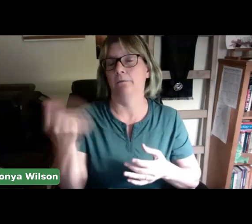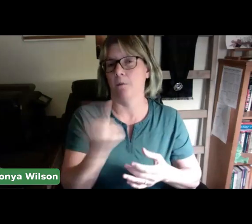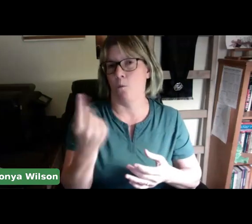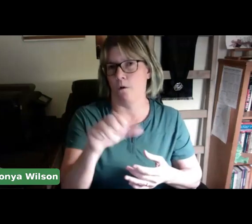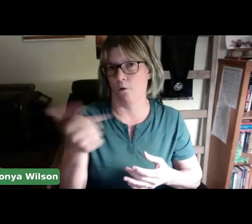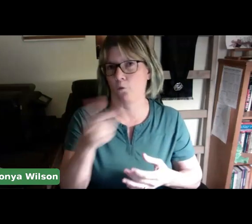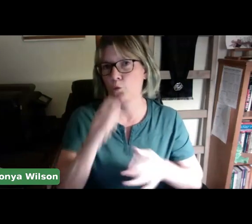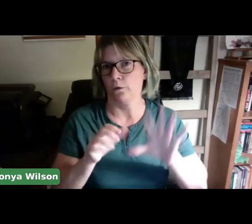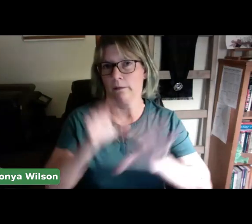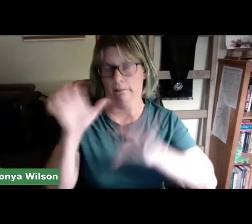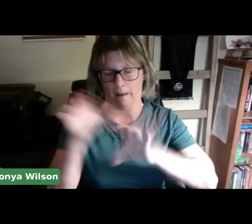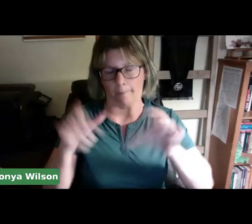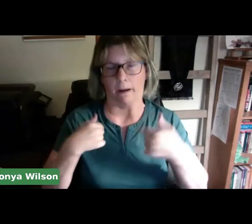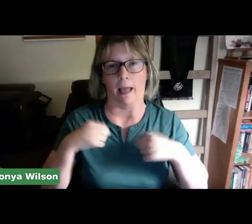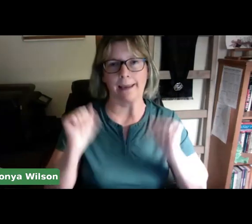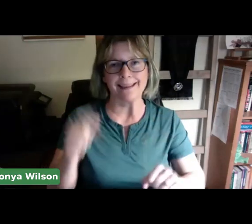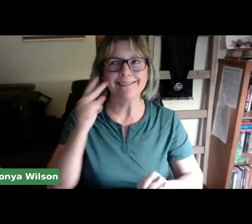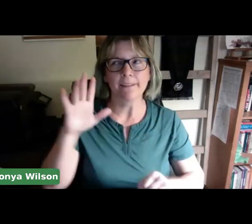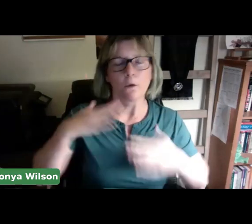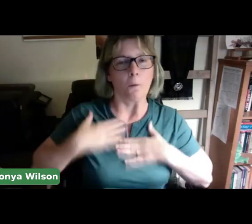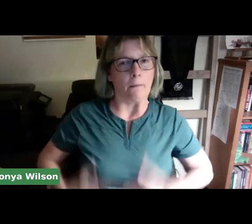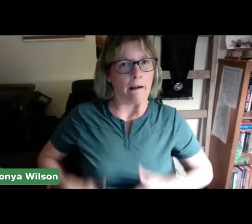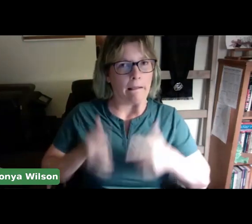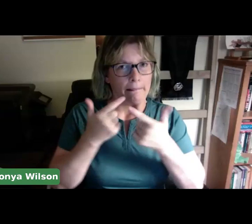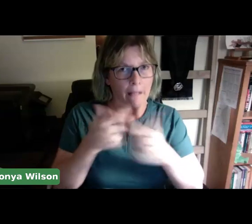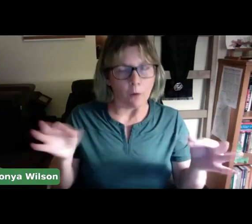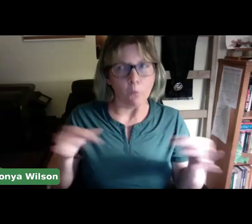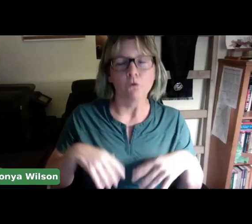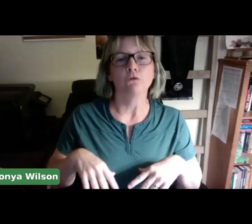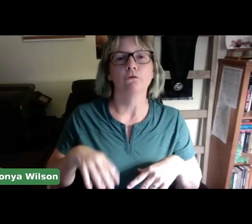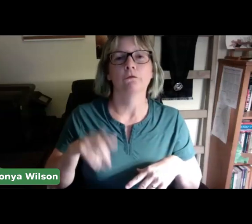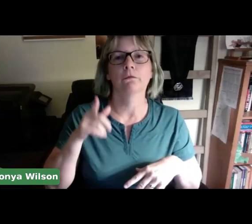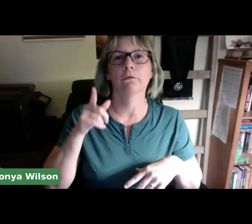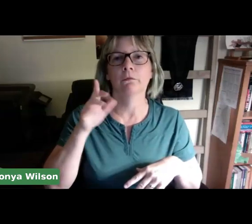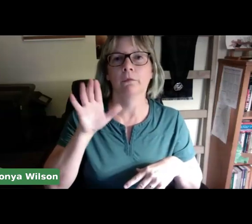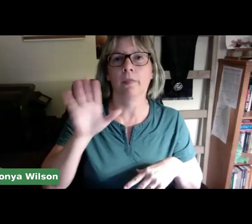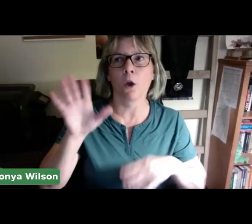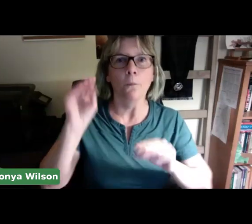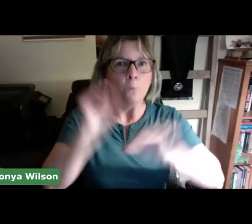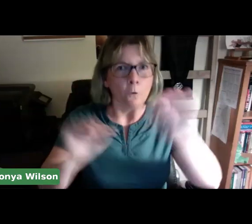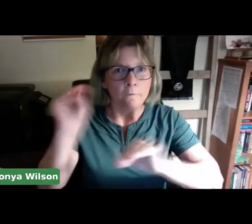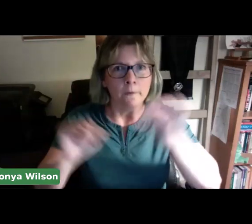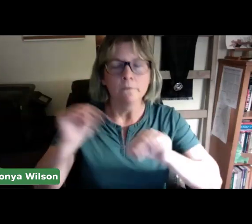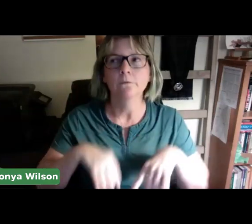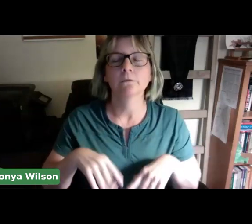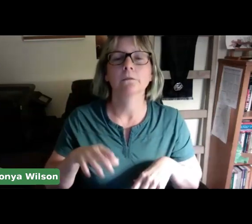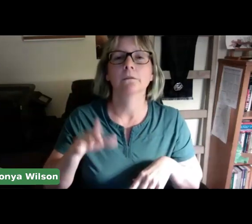And those are forms of communication. When I'm delaying, I also pay attention a lot to body language.